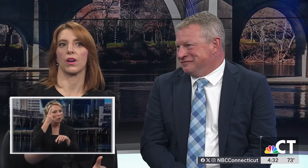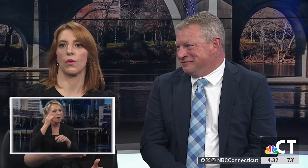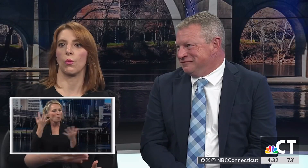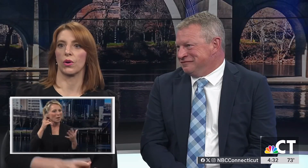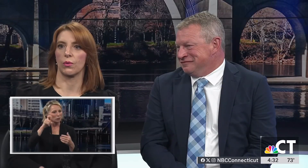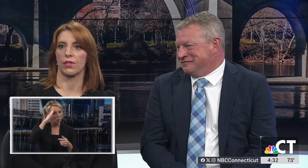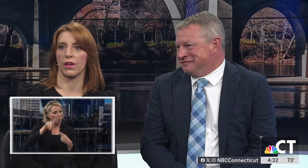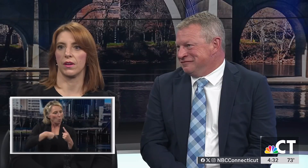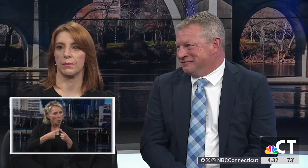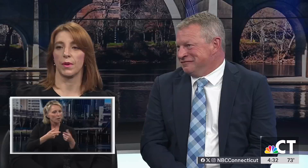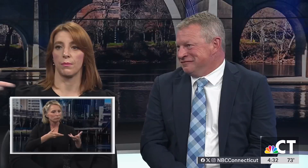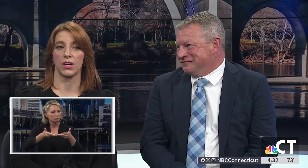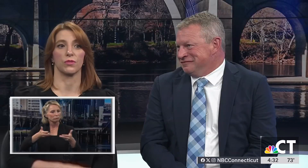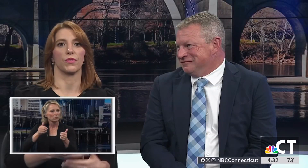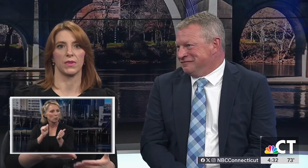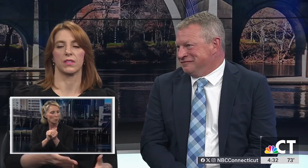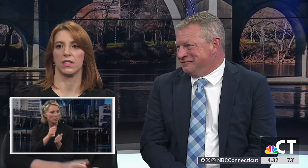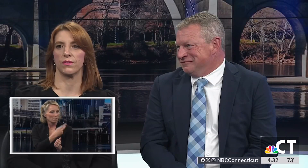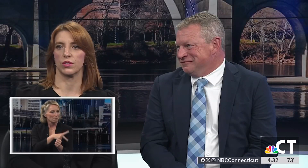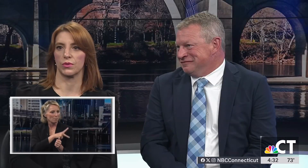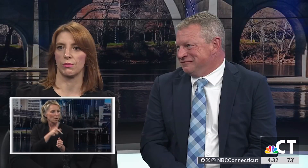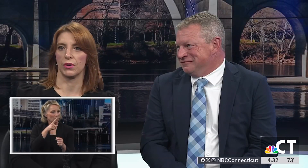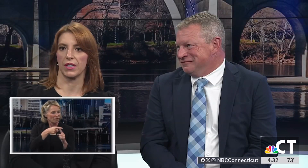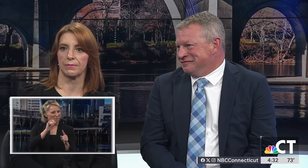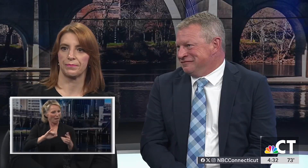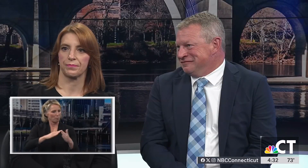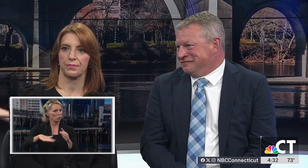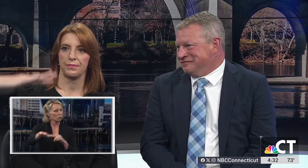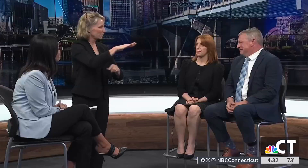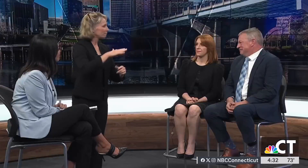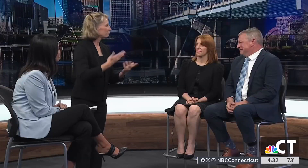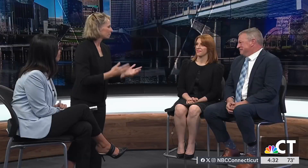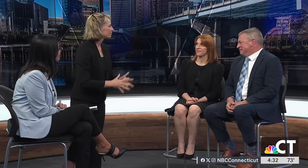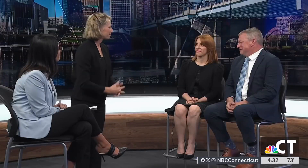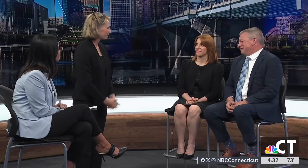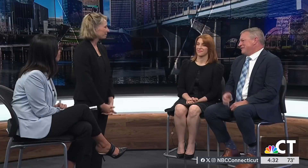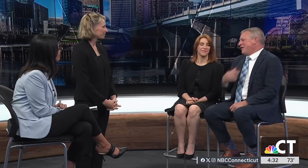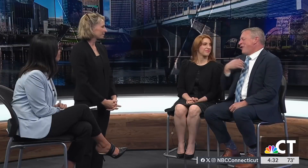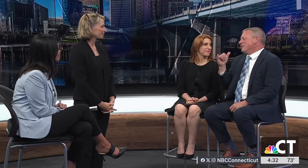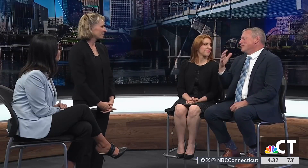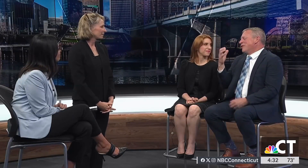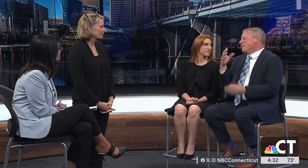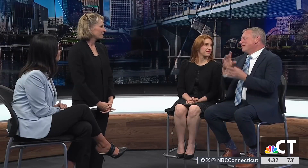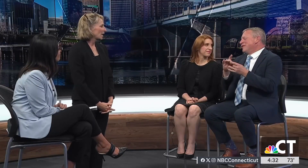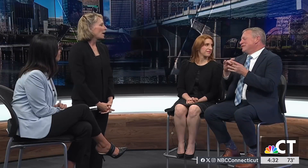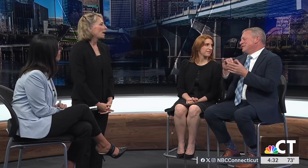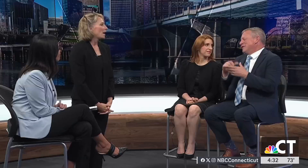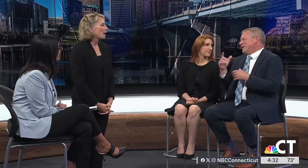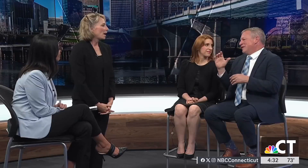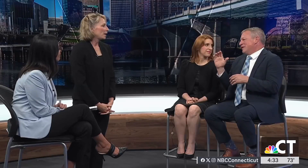health care employees to really get, you know, a brief primer on all they need to know when